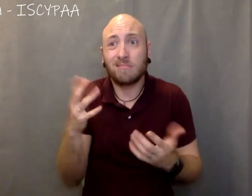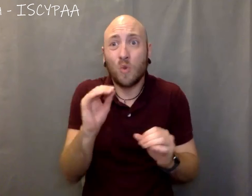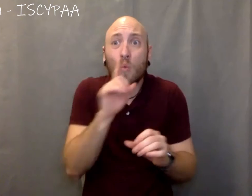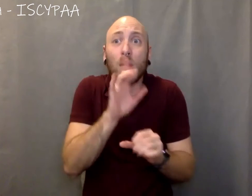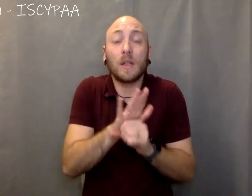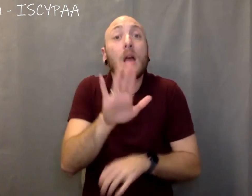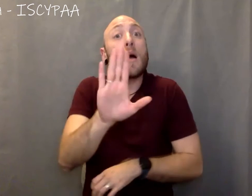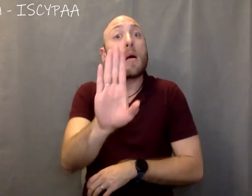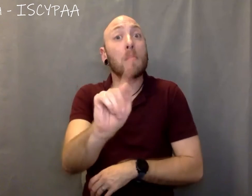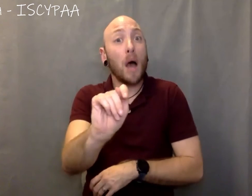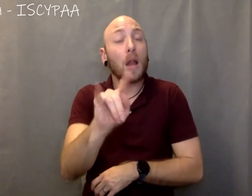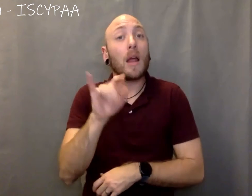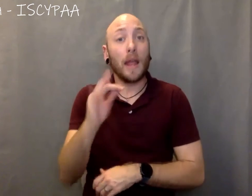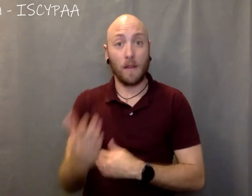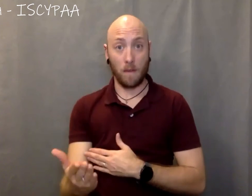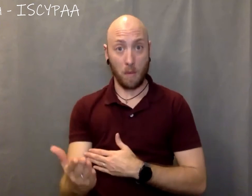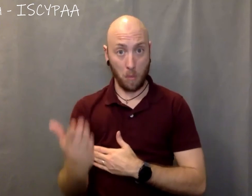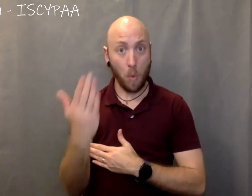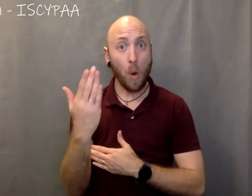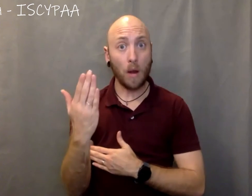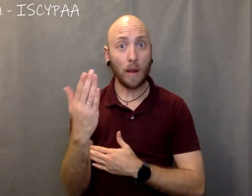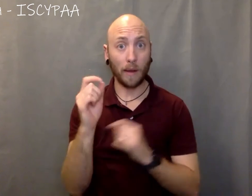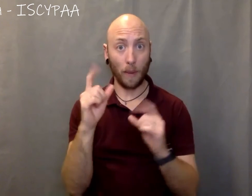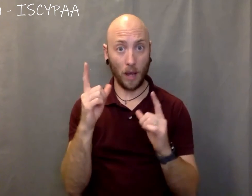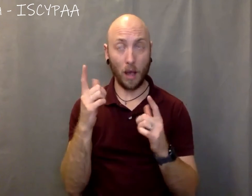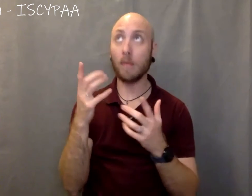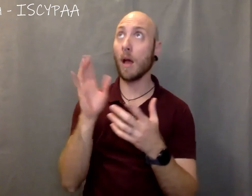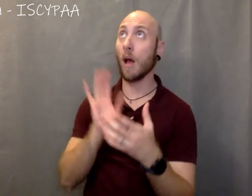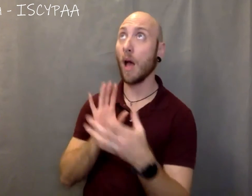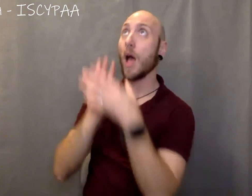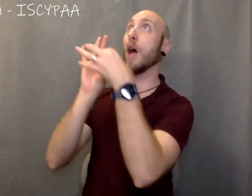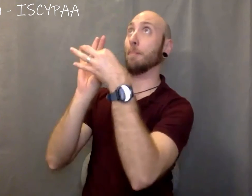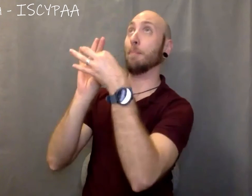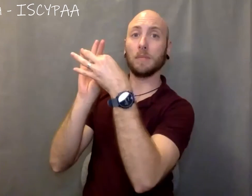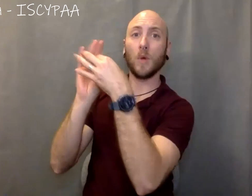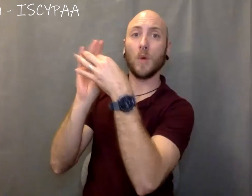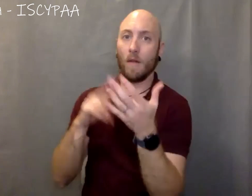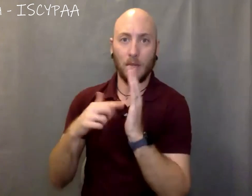if I wake up in the morning and I I connect to the God of my understanding, and I continue to